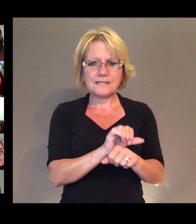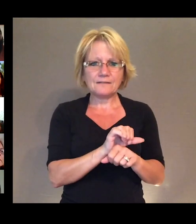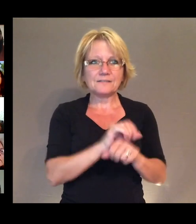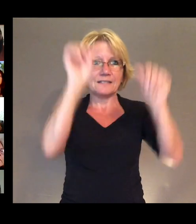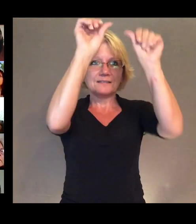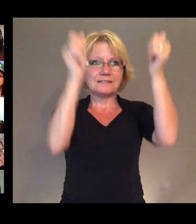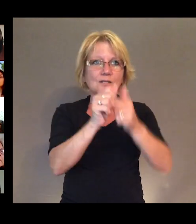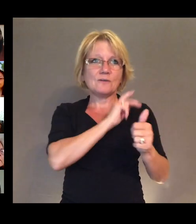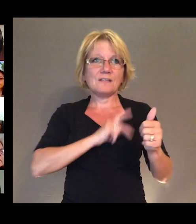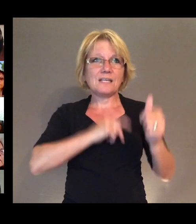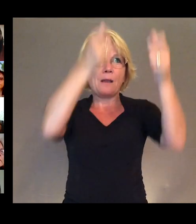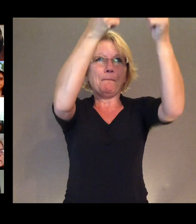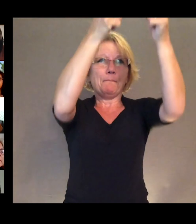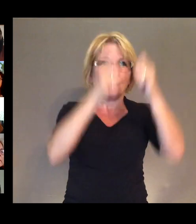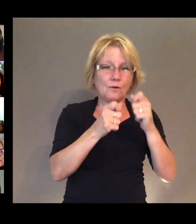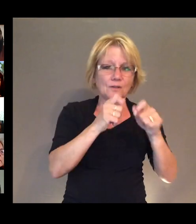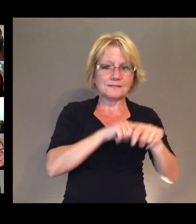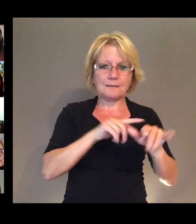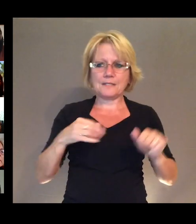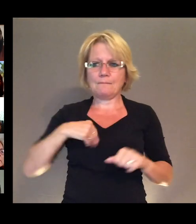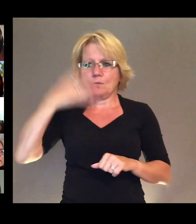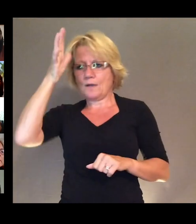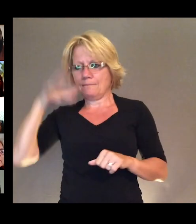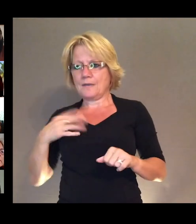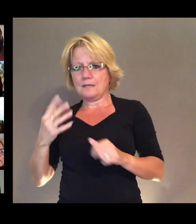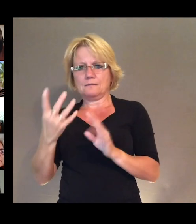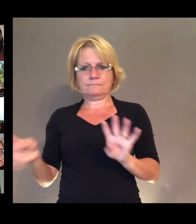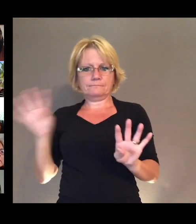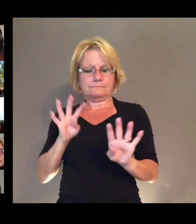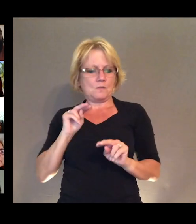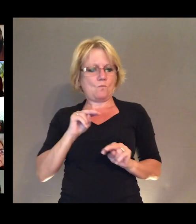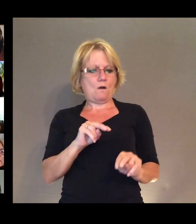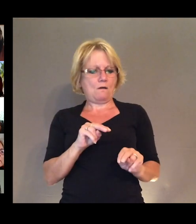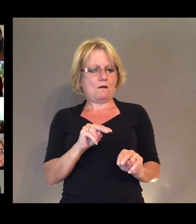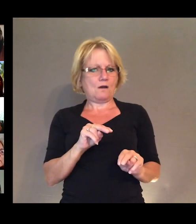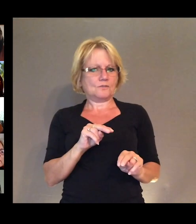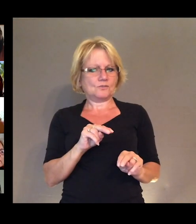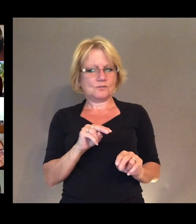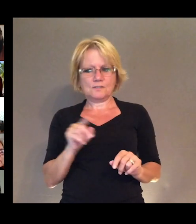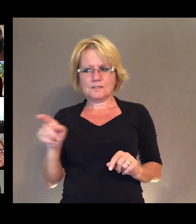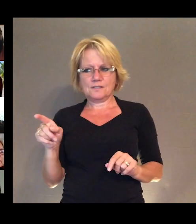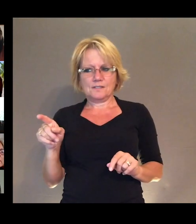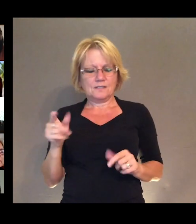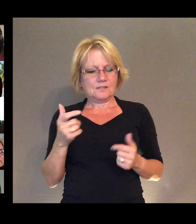while the white men who owned them, stood in the background and watched and try to get them to draw on those images